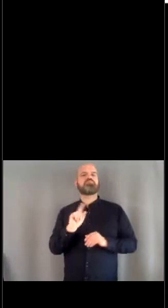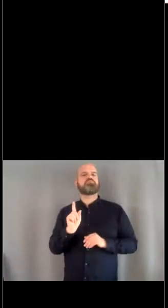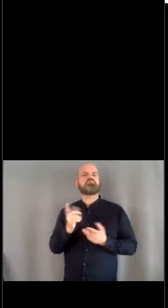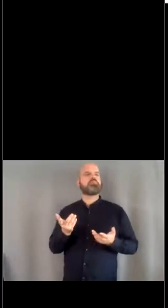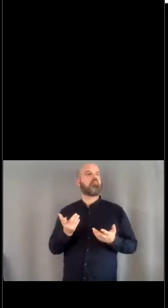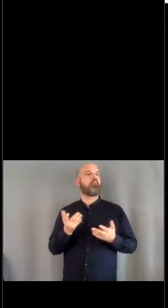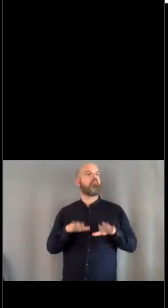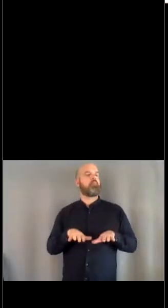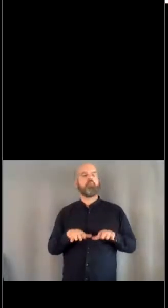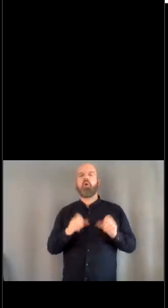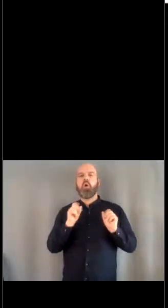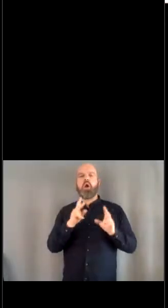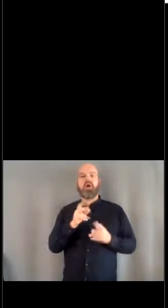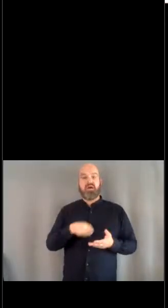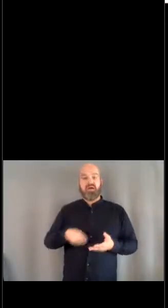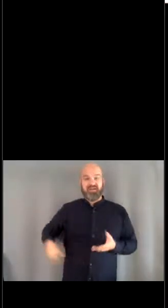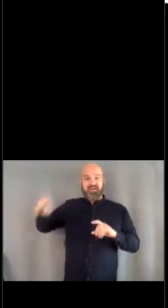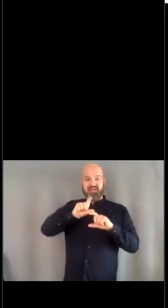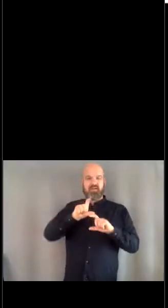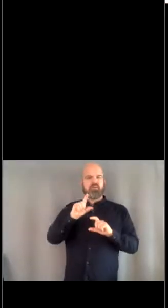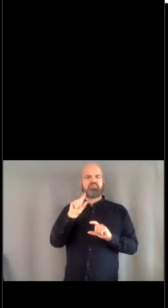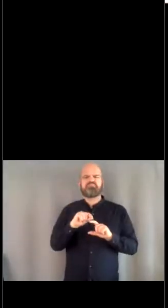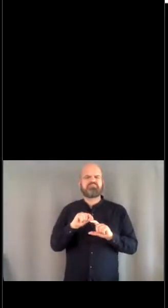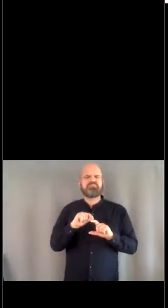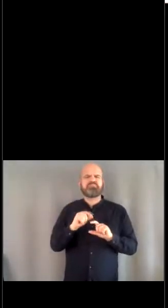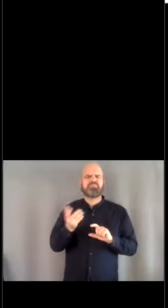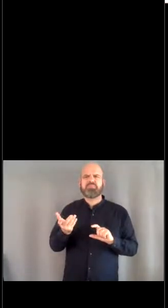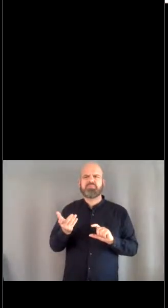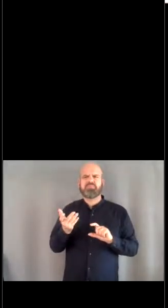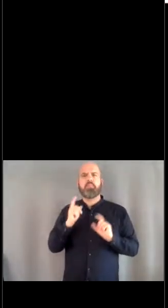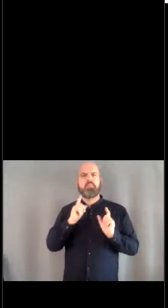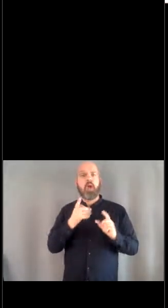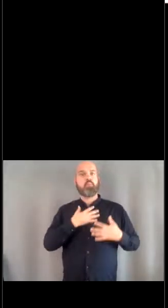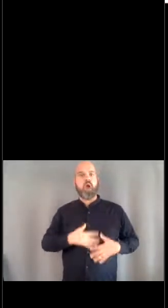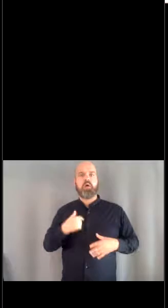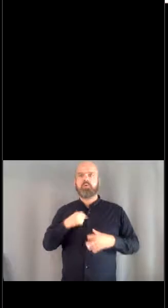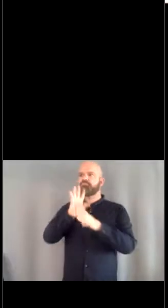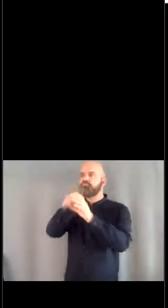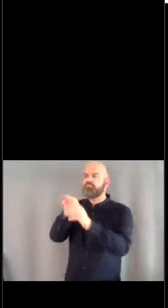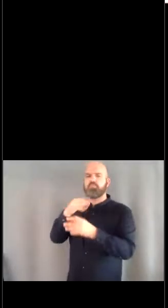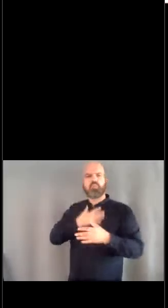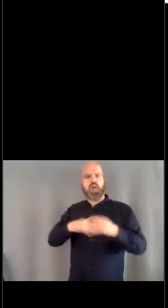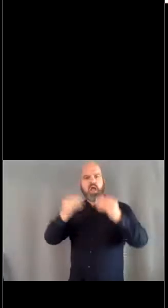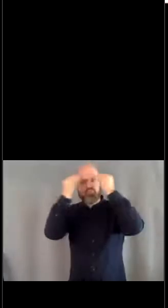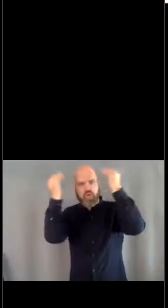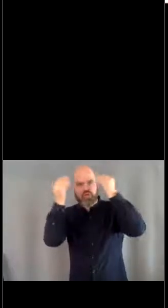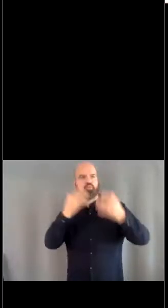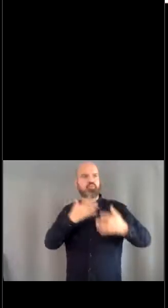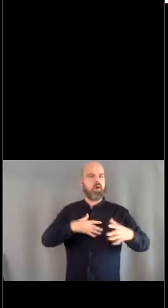If I want to go out into the world and get an education, and work and go to religious ceremonies,